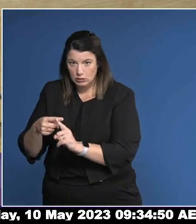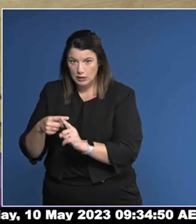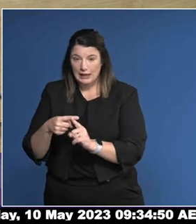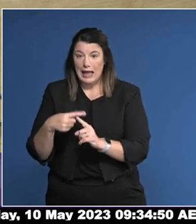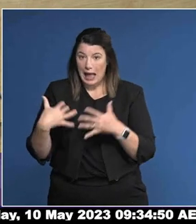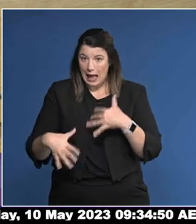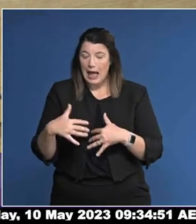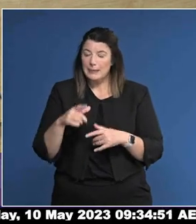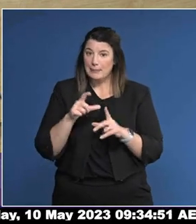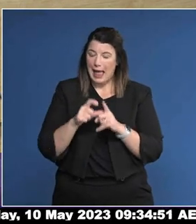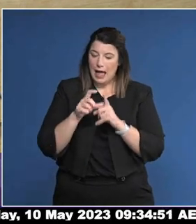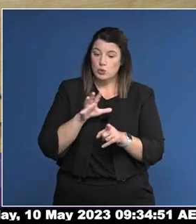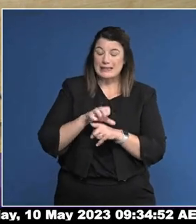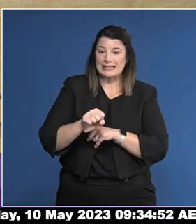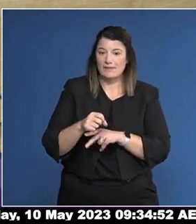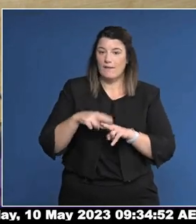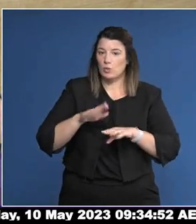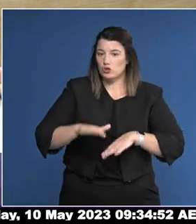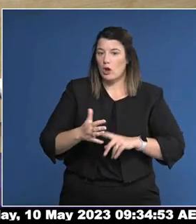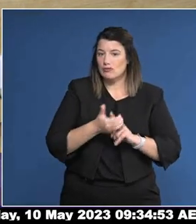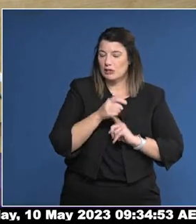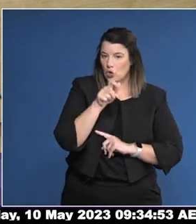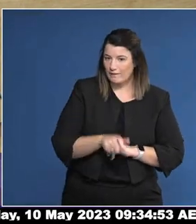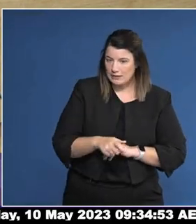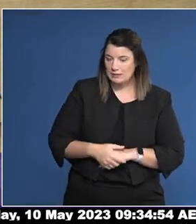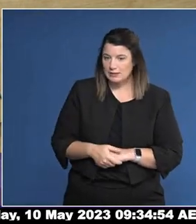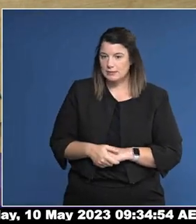Yes. MS EASTMAN: Now, the article that you've referred to, which I think you've got with you now.